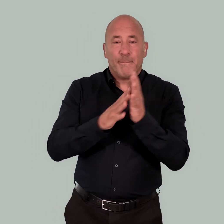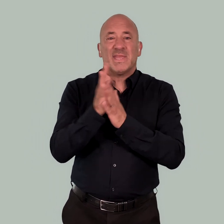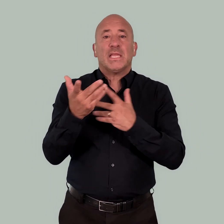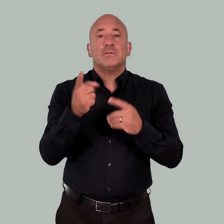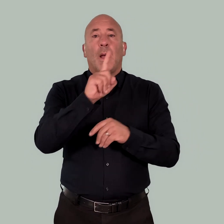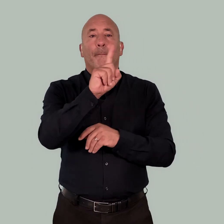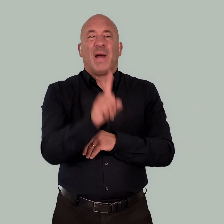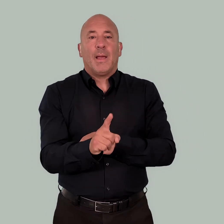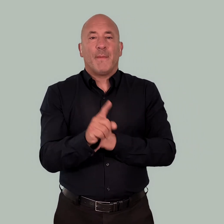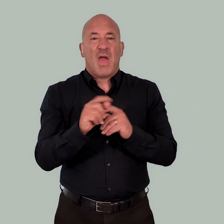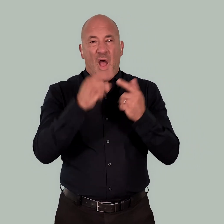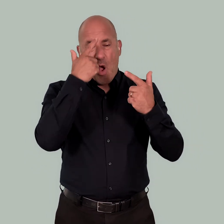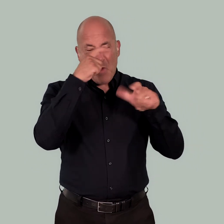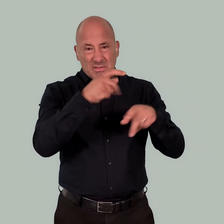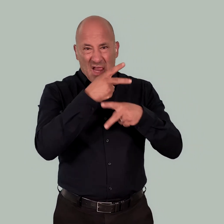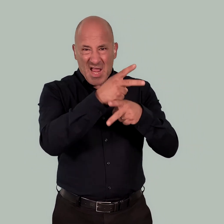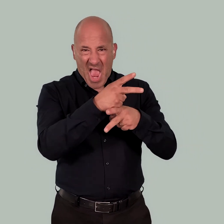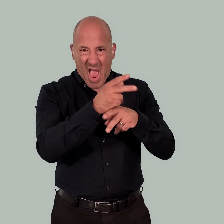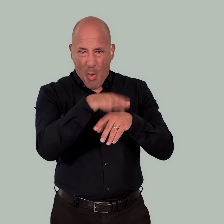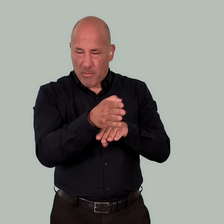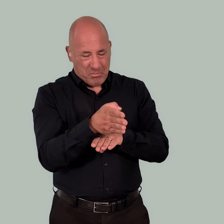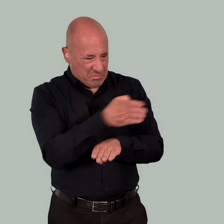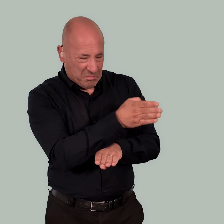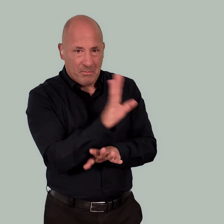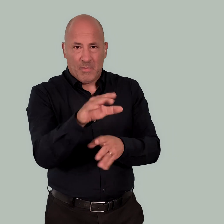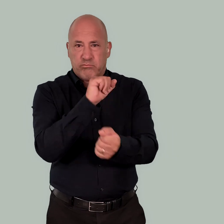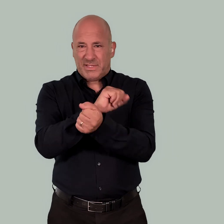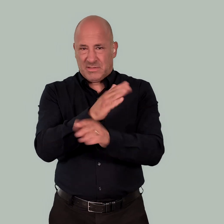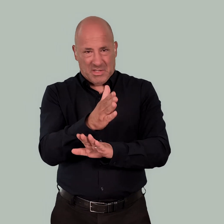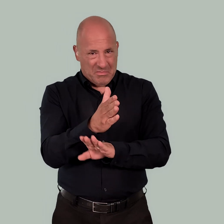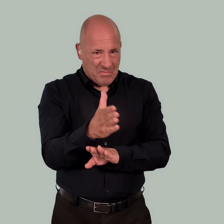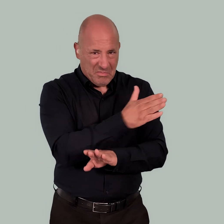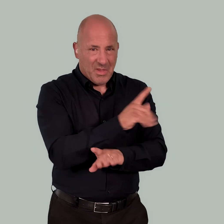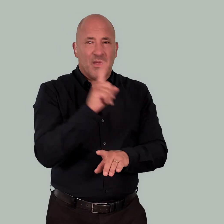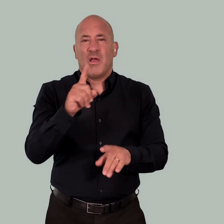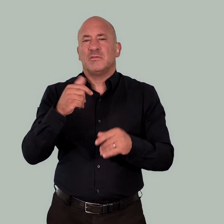so exclude people living in institutions such as residential care homes or prisons,